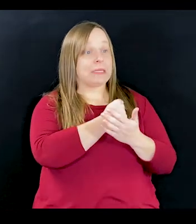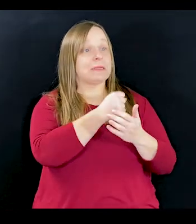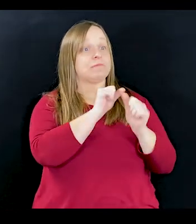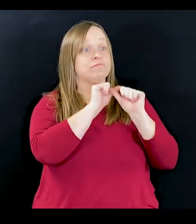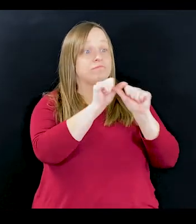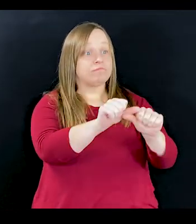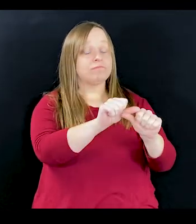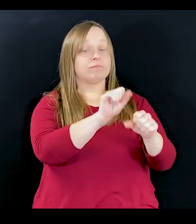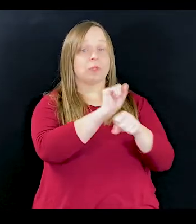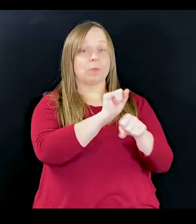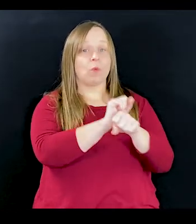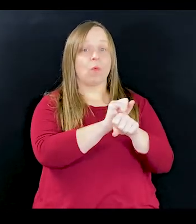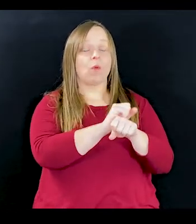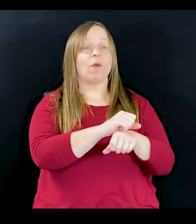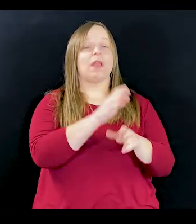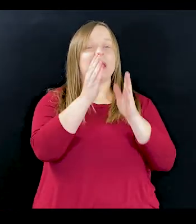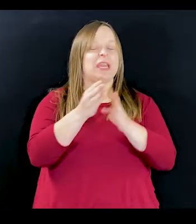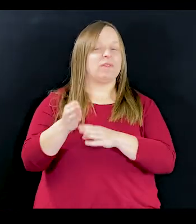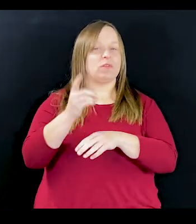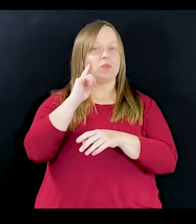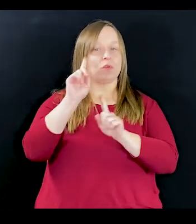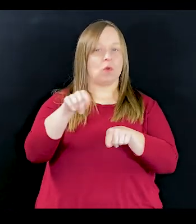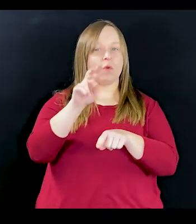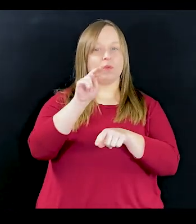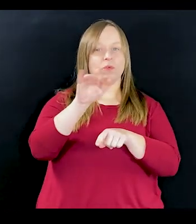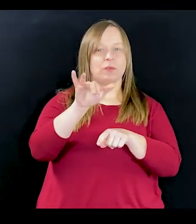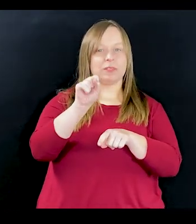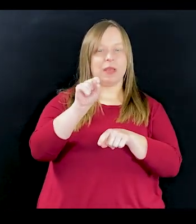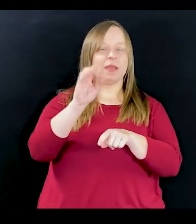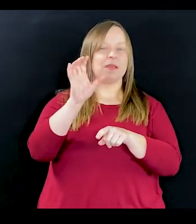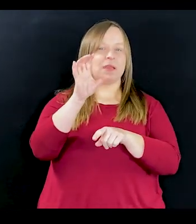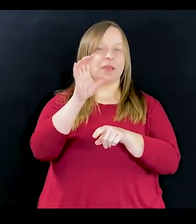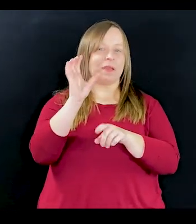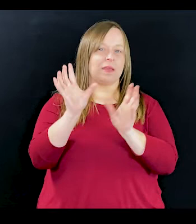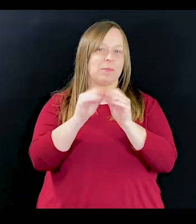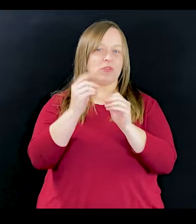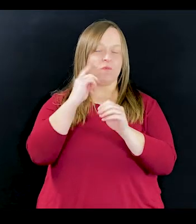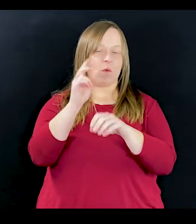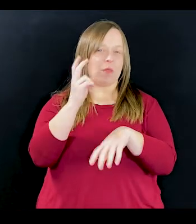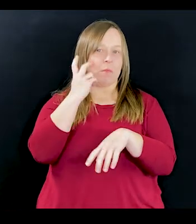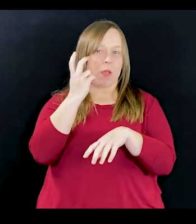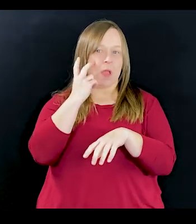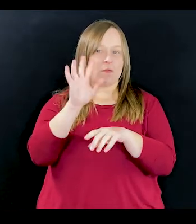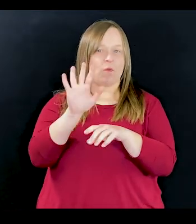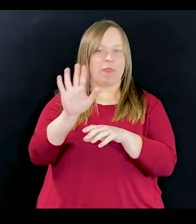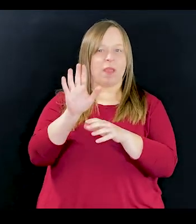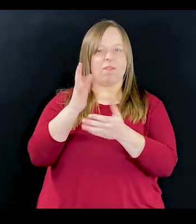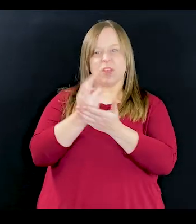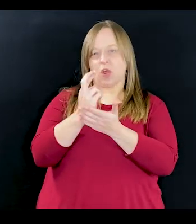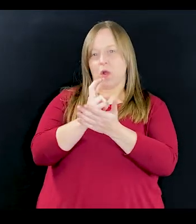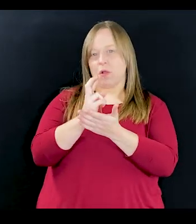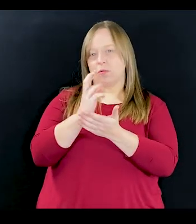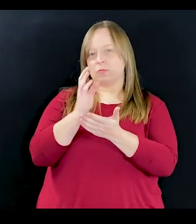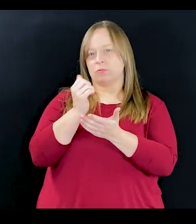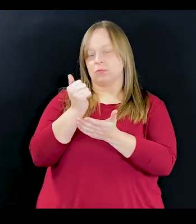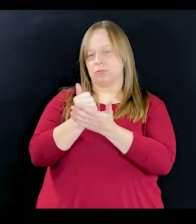employment. Individuals with legal blindness can go to the New York State Commission for the Blind for vocational rehabilitation services.